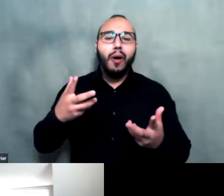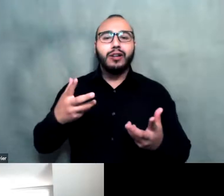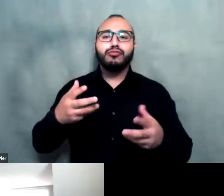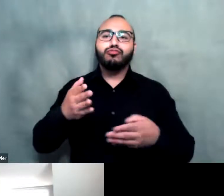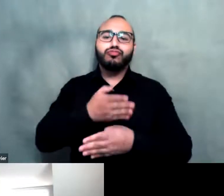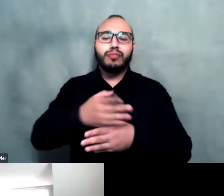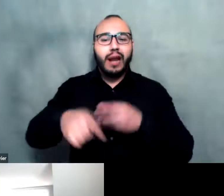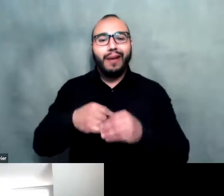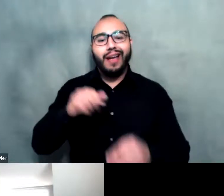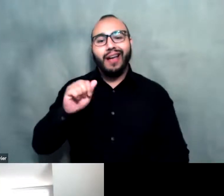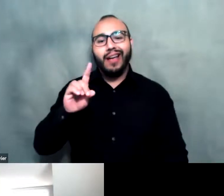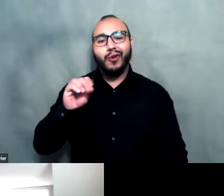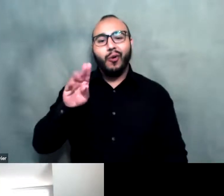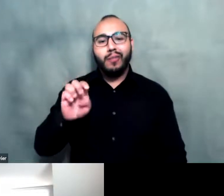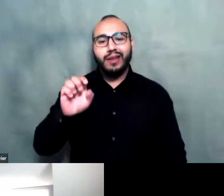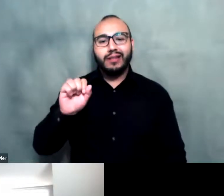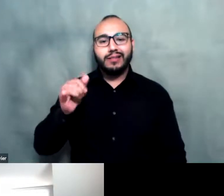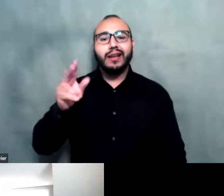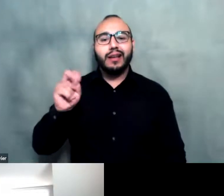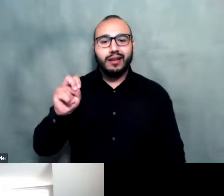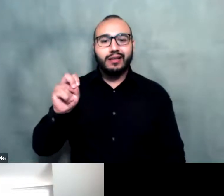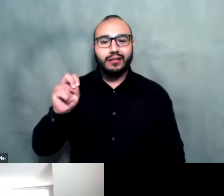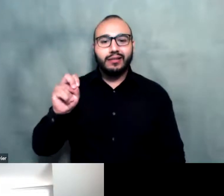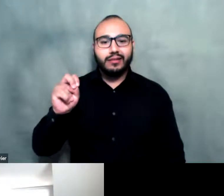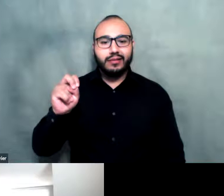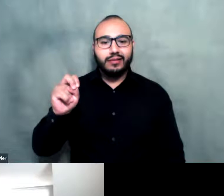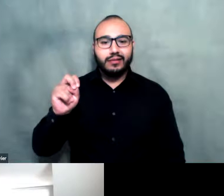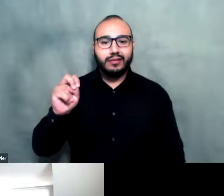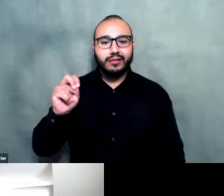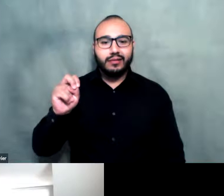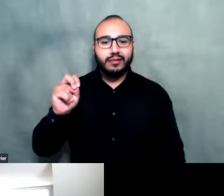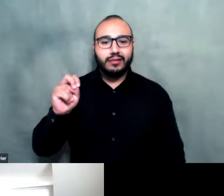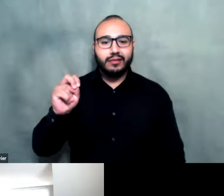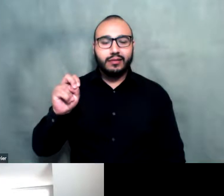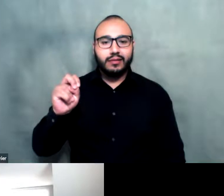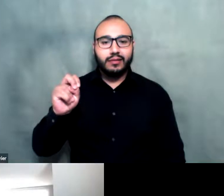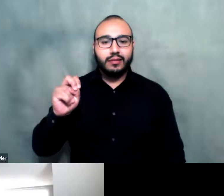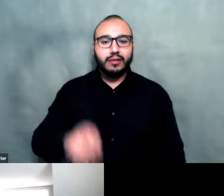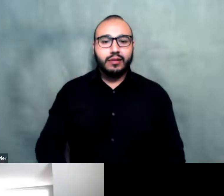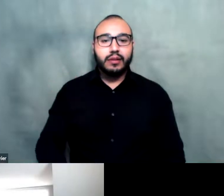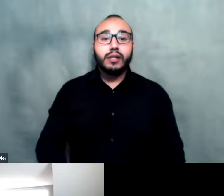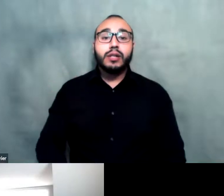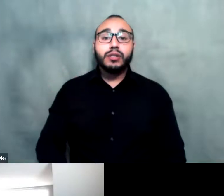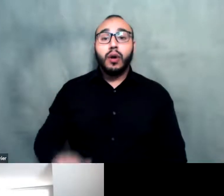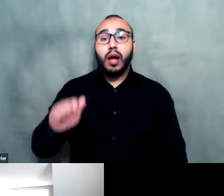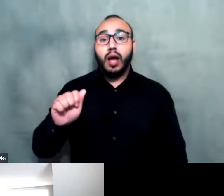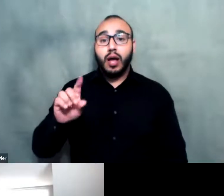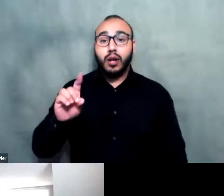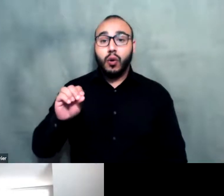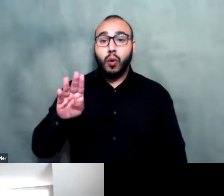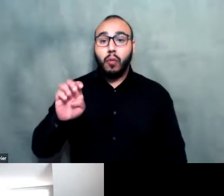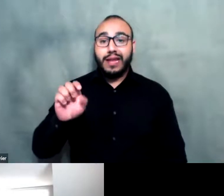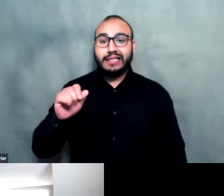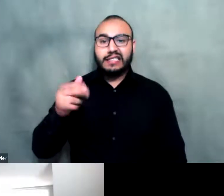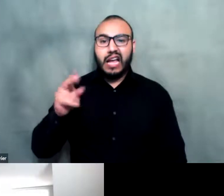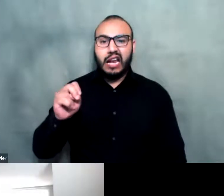and how to use it. So first, why don't I start with what Adobe Sign is. Adobe Sign is